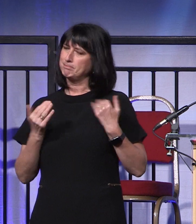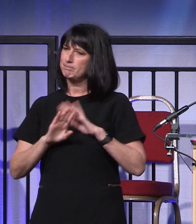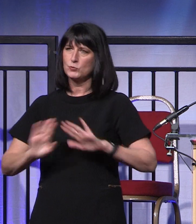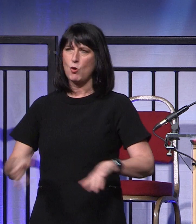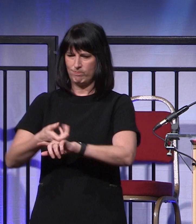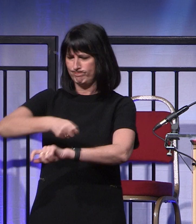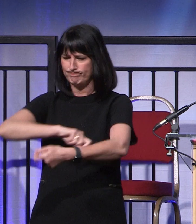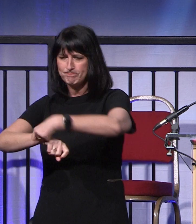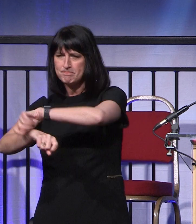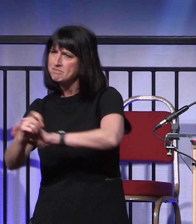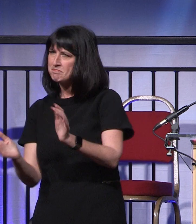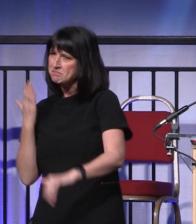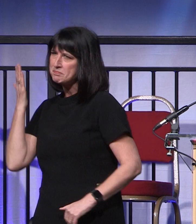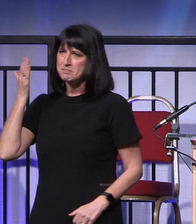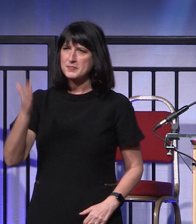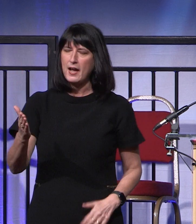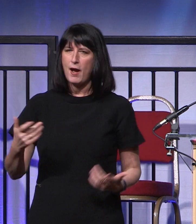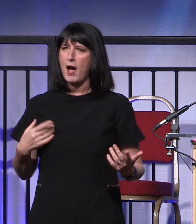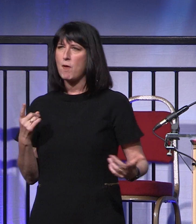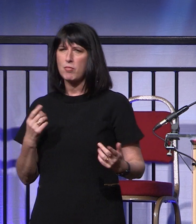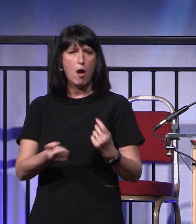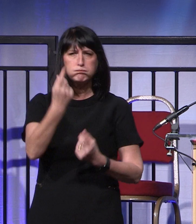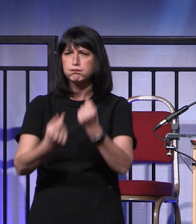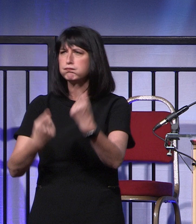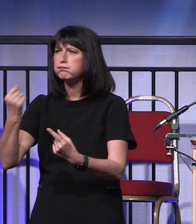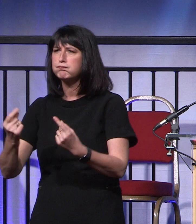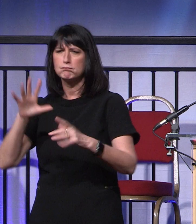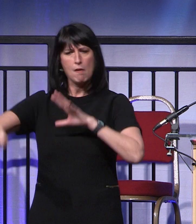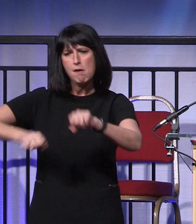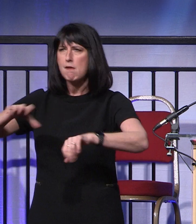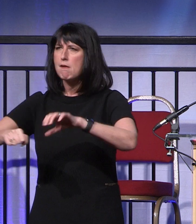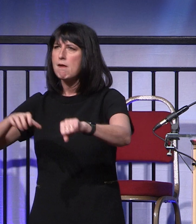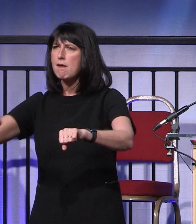use the determination that you have shown in these last few years and seek